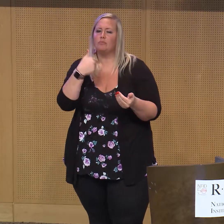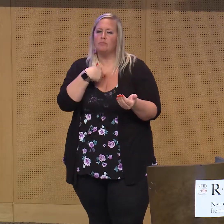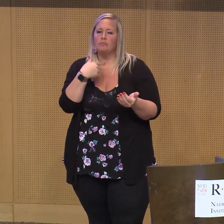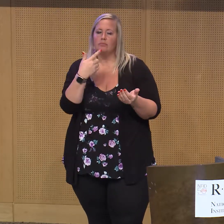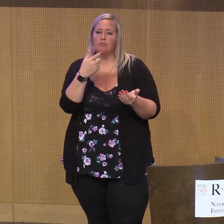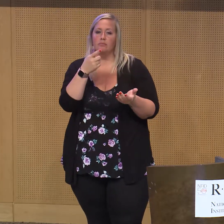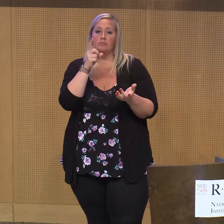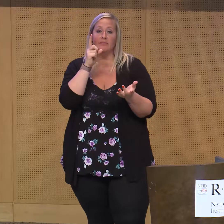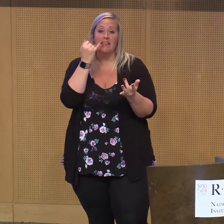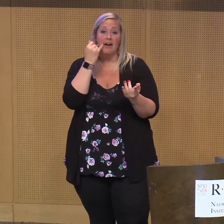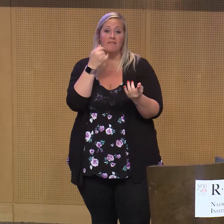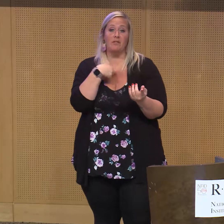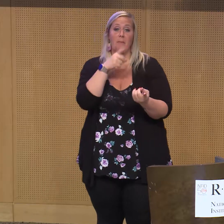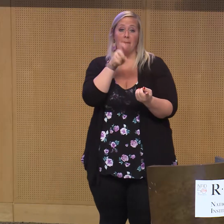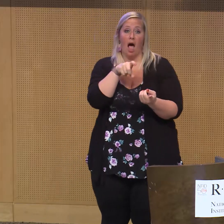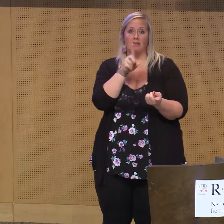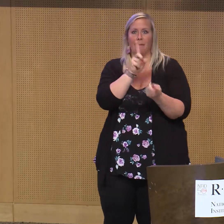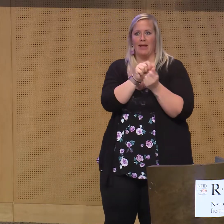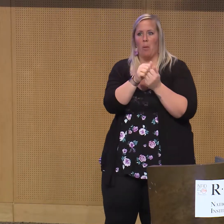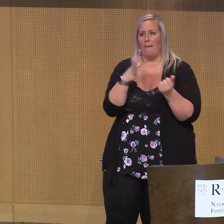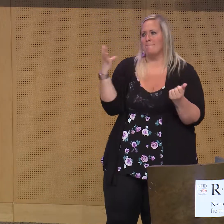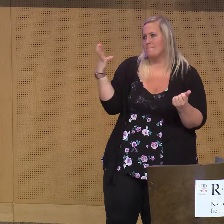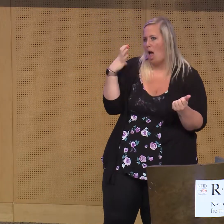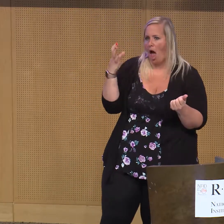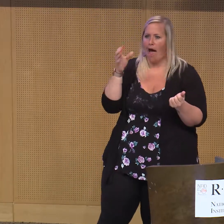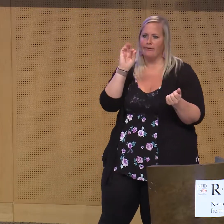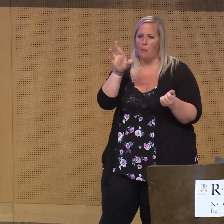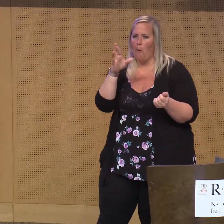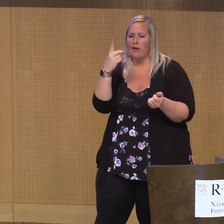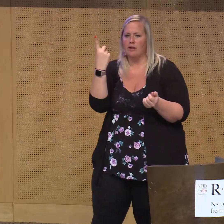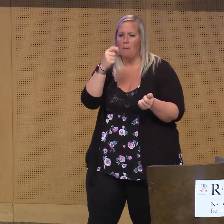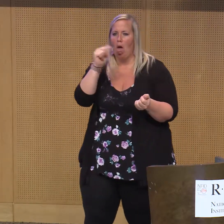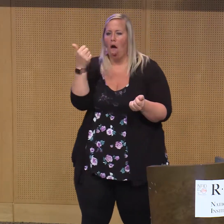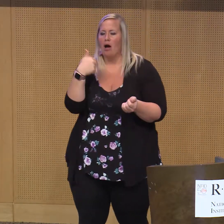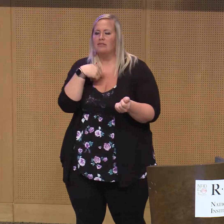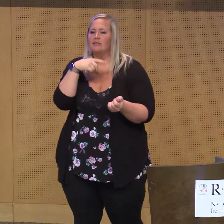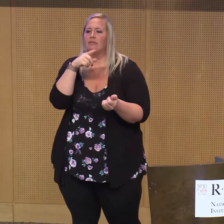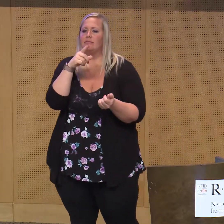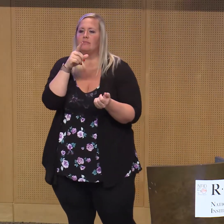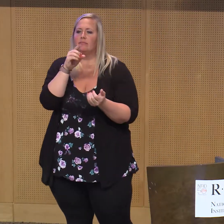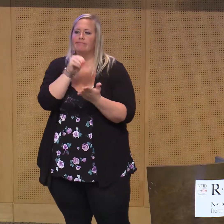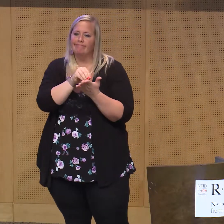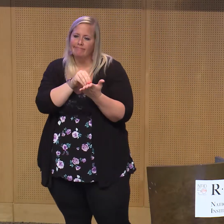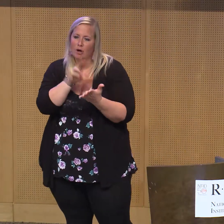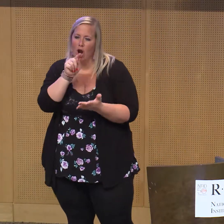and I remember things very well visually. So if I need to meet with my boss or someone else in the company,